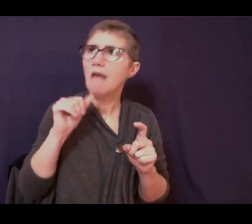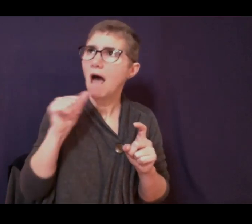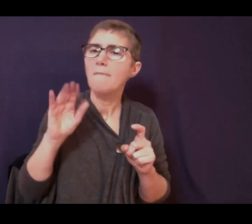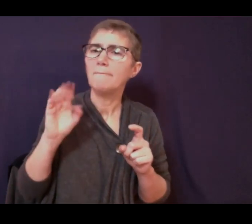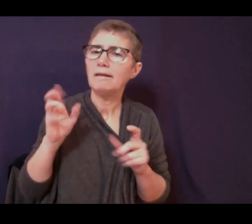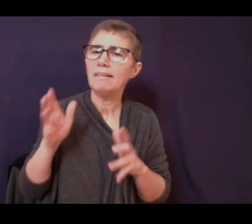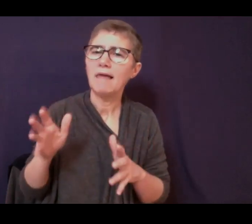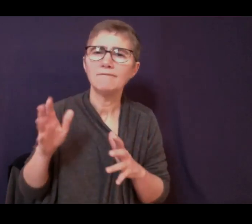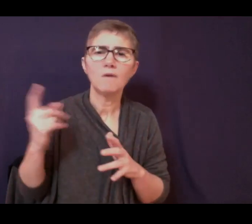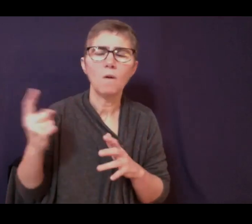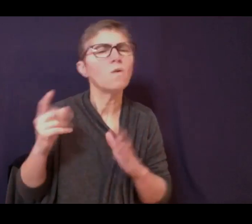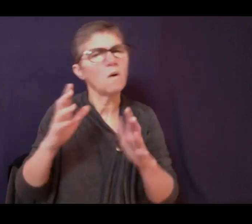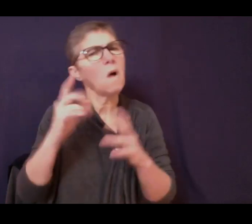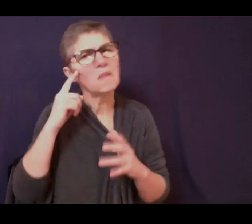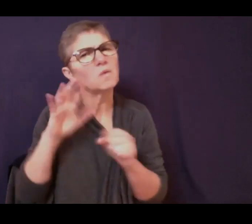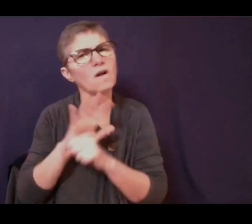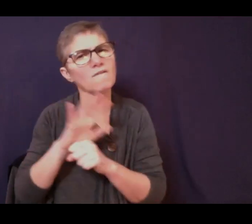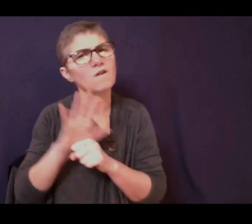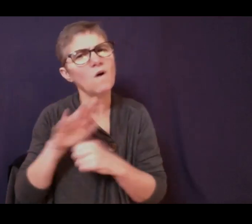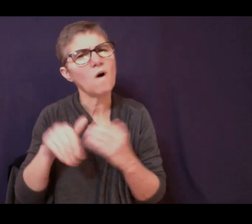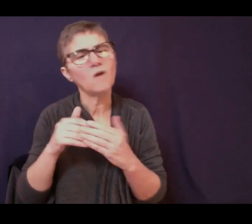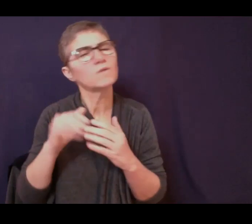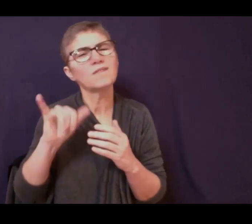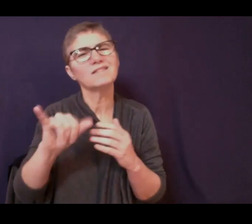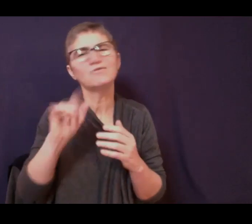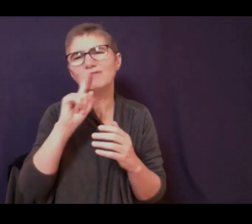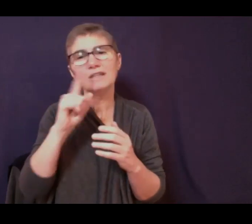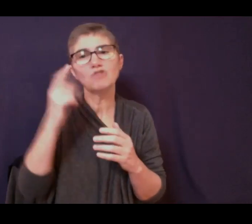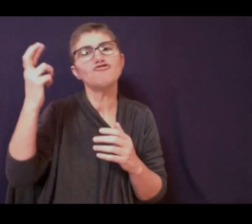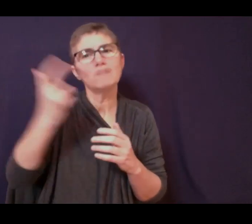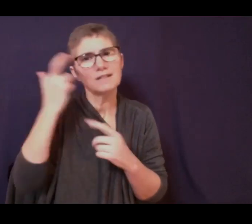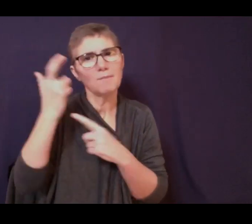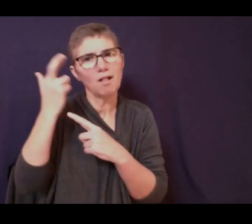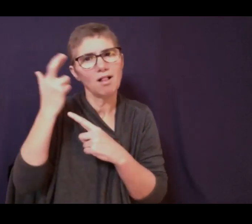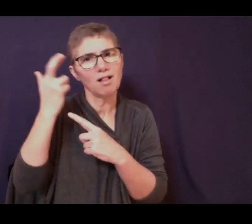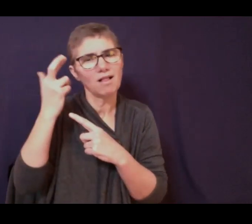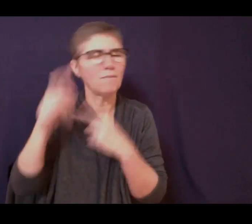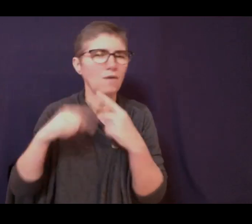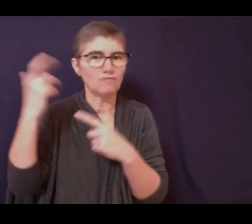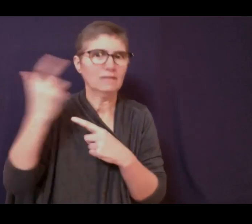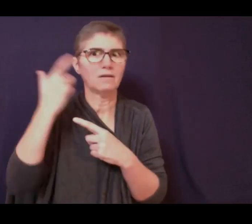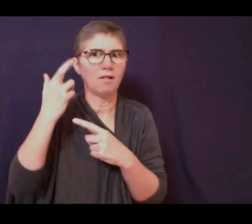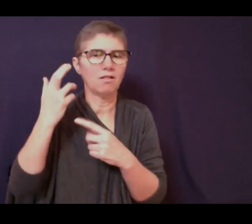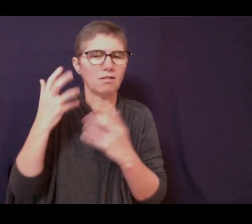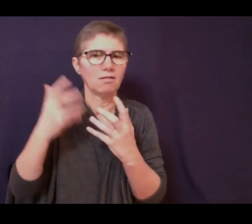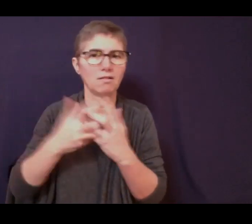of got it I think you covered it so this is like a reasonableness analysis right so you know you